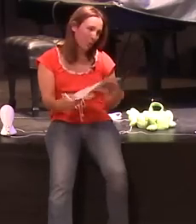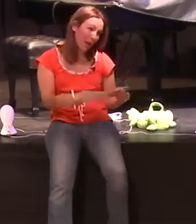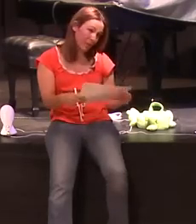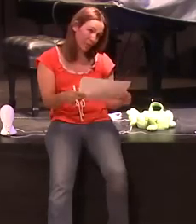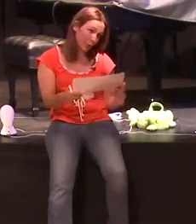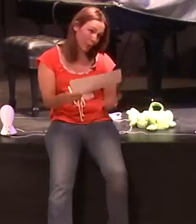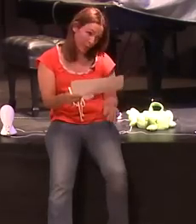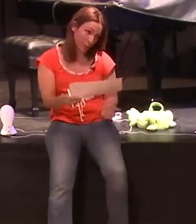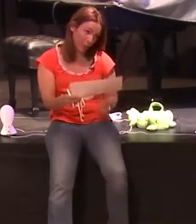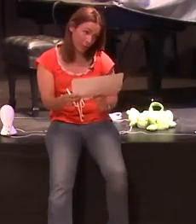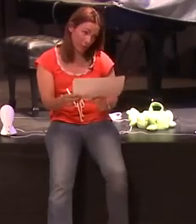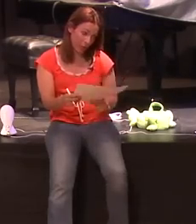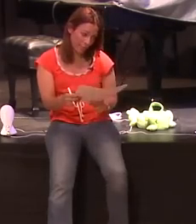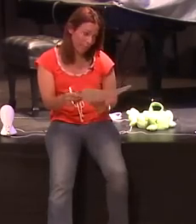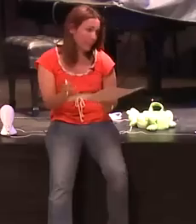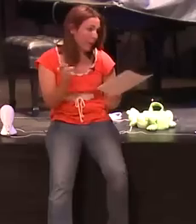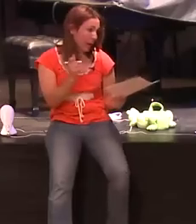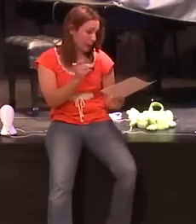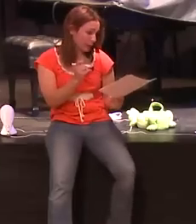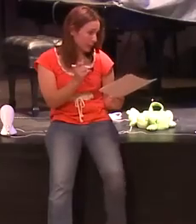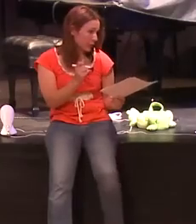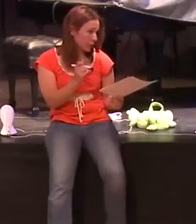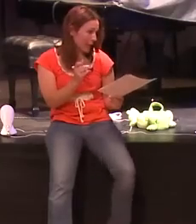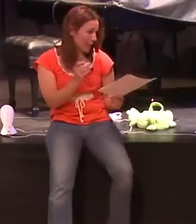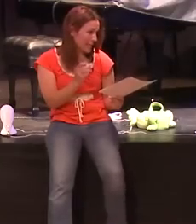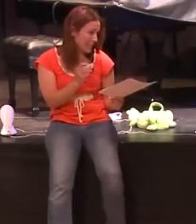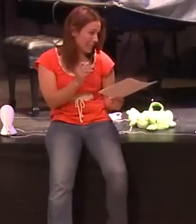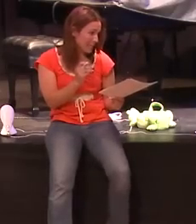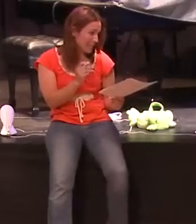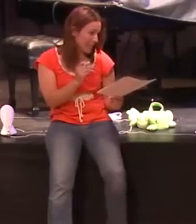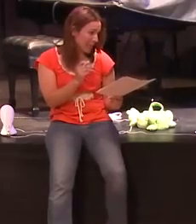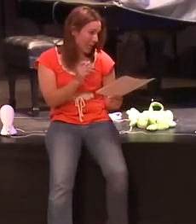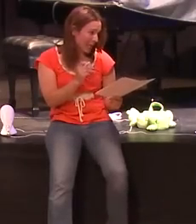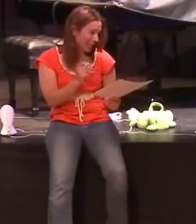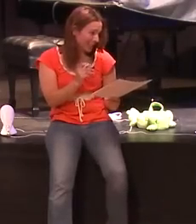I will have that for you next week. Is that okay? Okay. Shaylee? We have everything but the book.